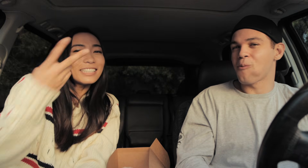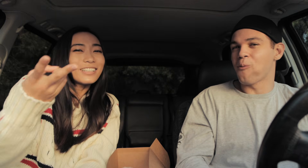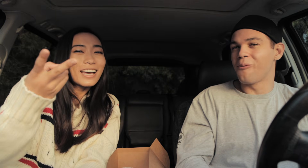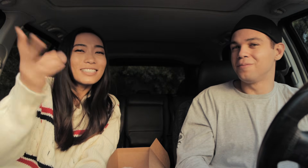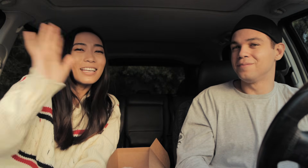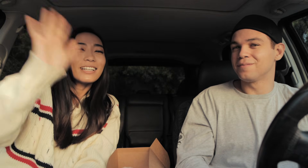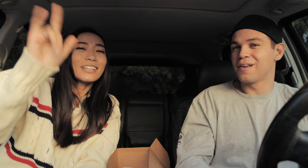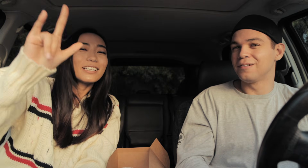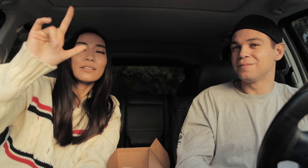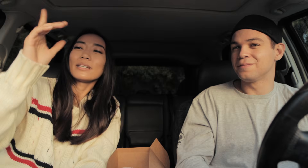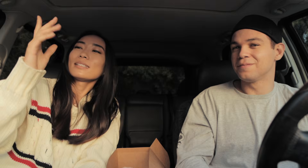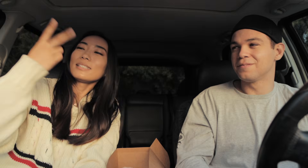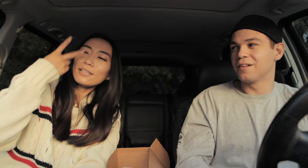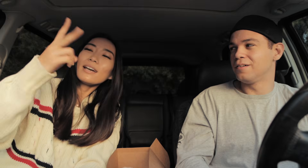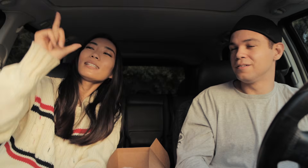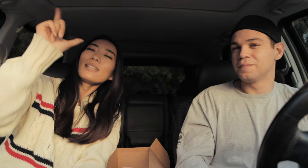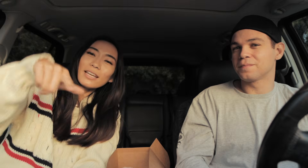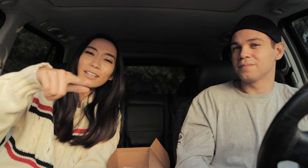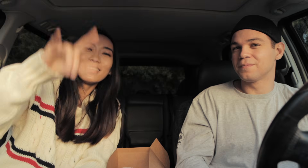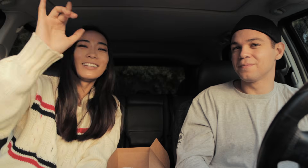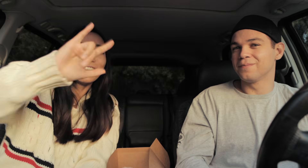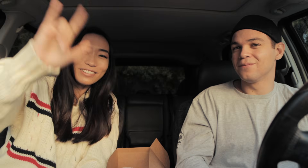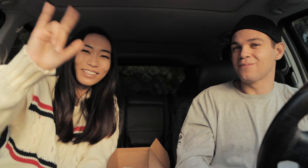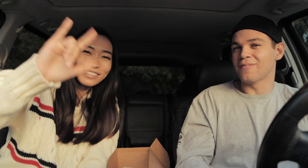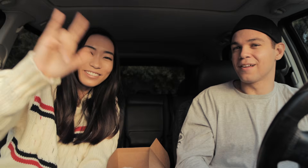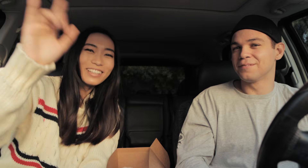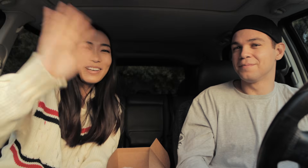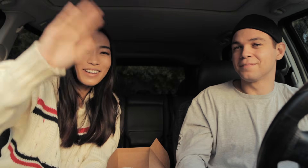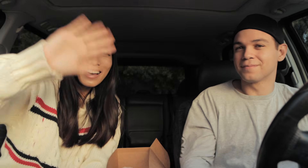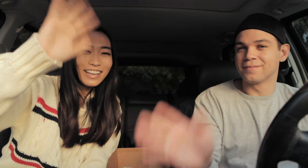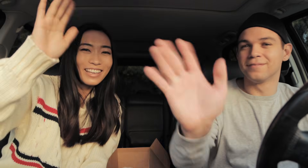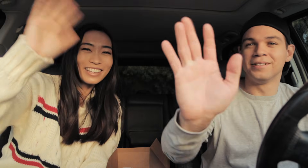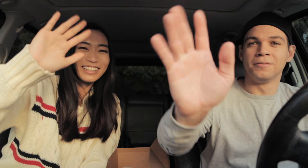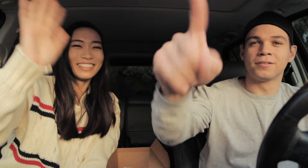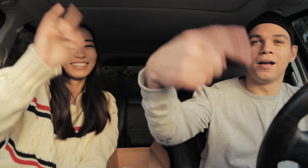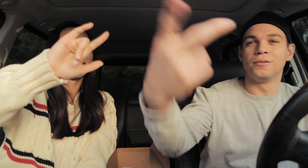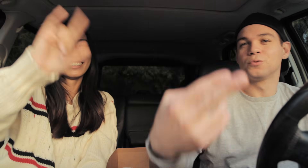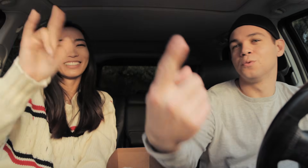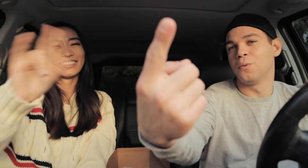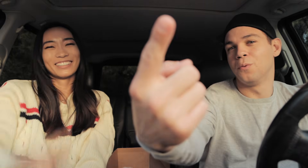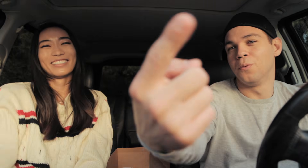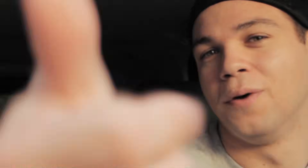ok, see you guys later wait, see you guys later love you bye Sign Duo OUT!